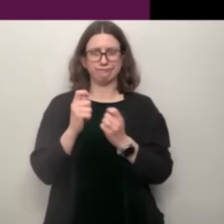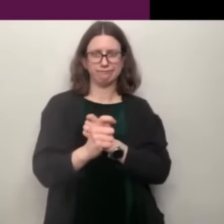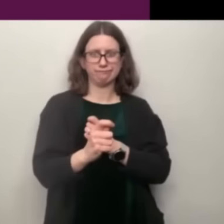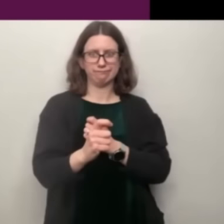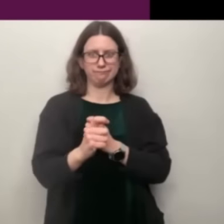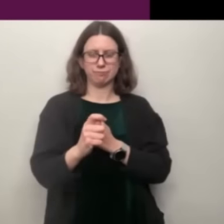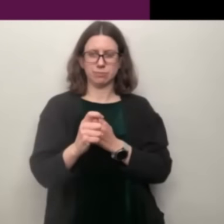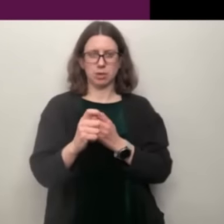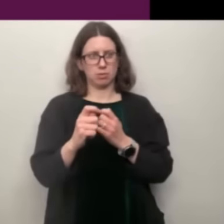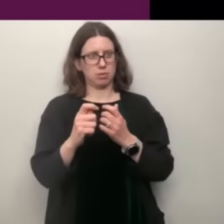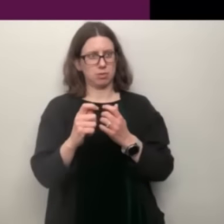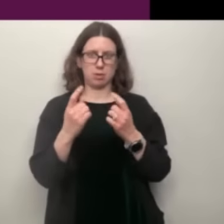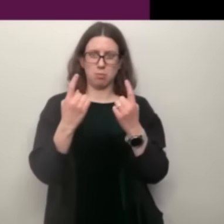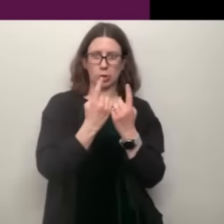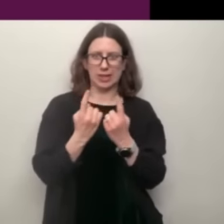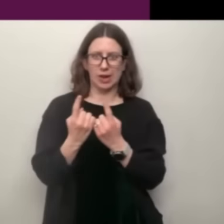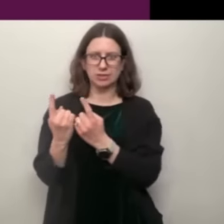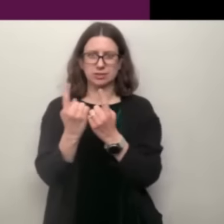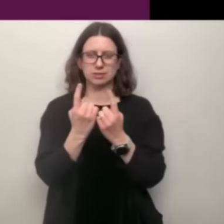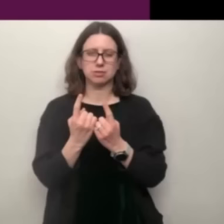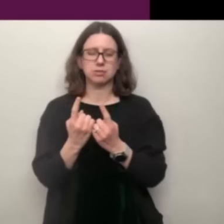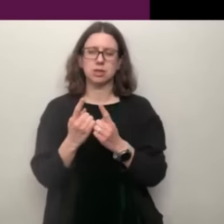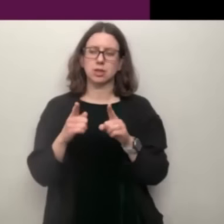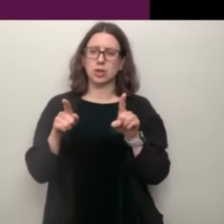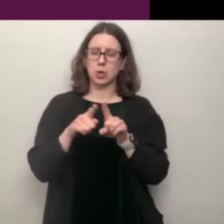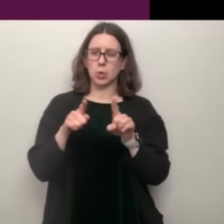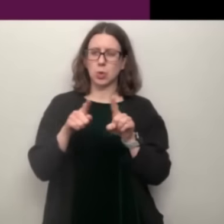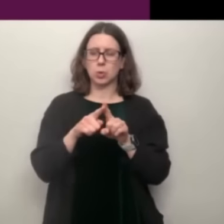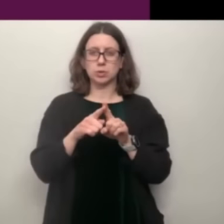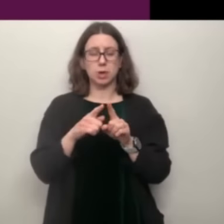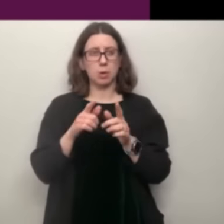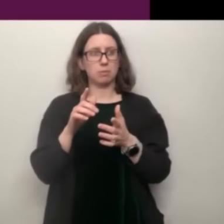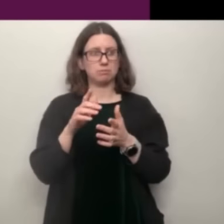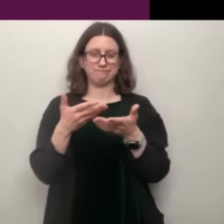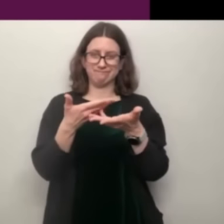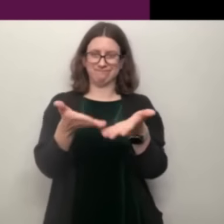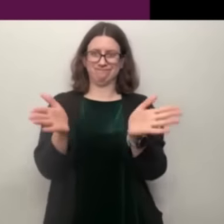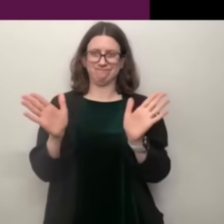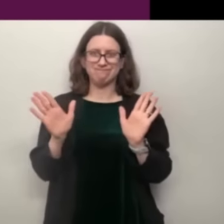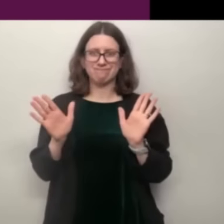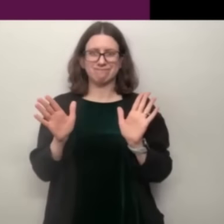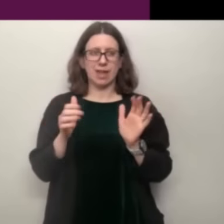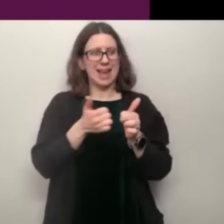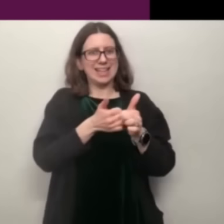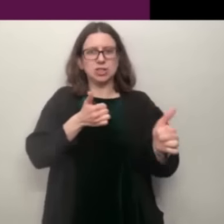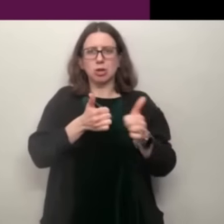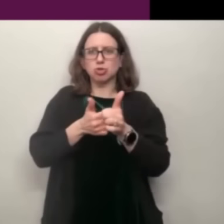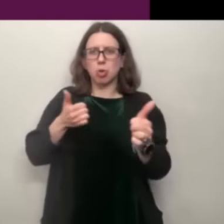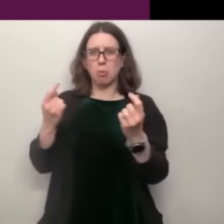and also in terms of the development of industrial processes more generally. The stationary steam engine